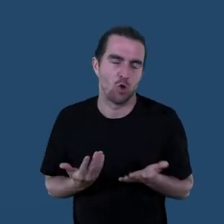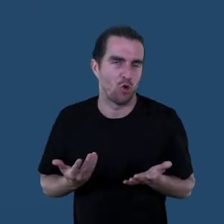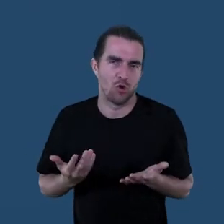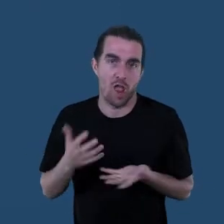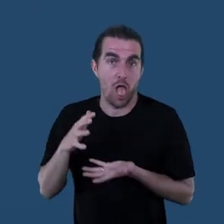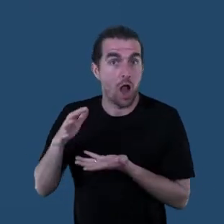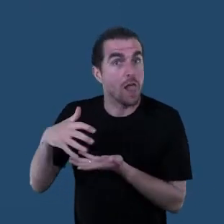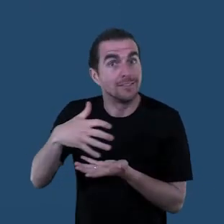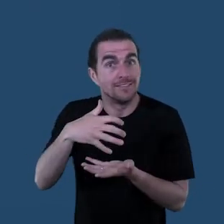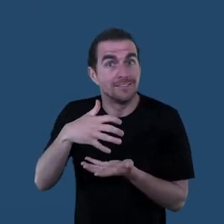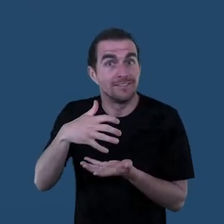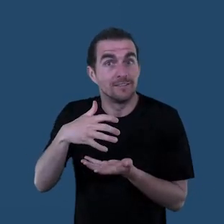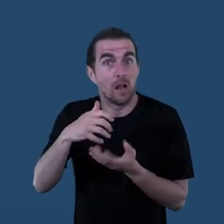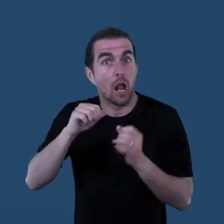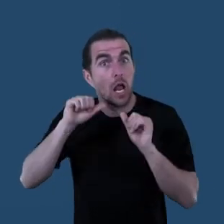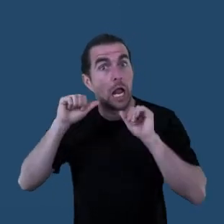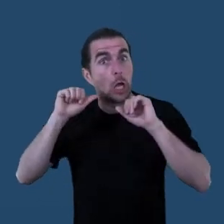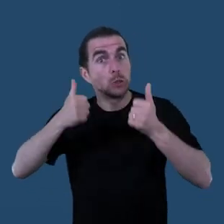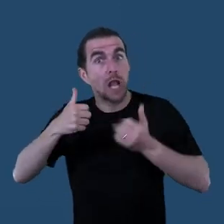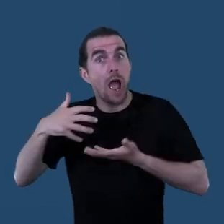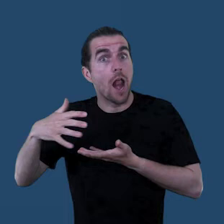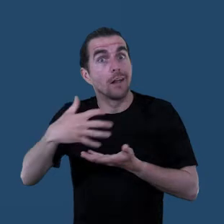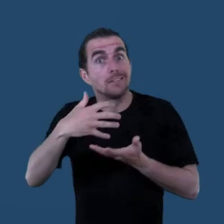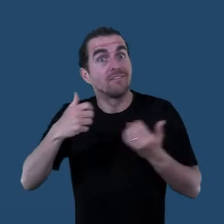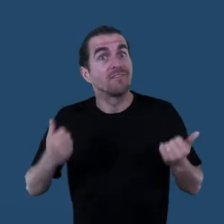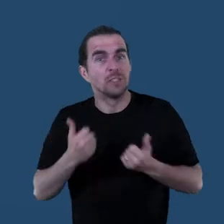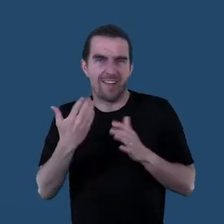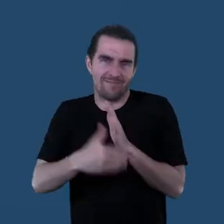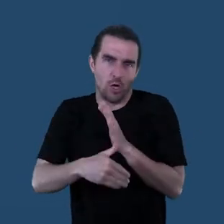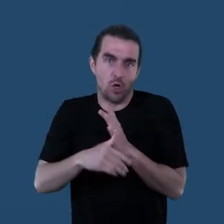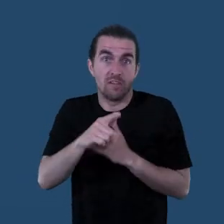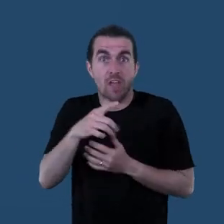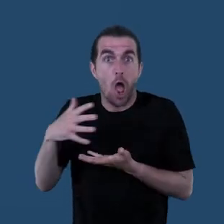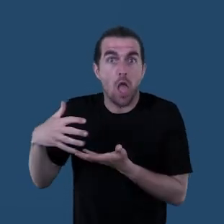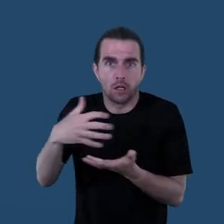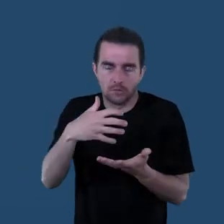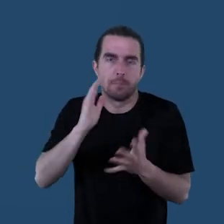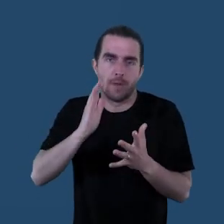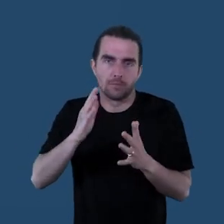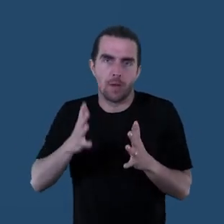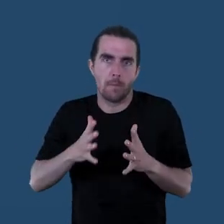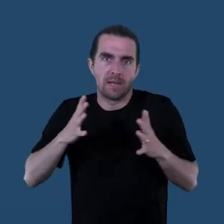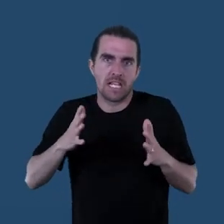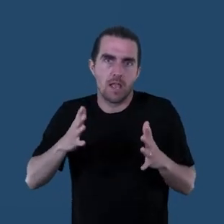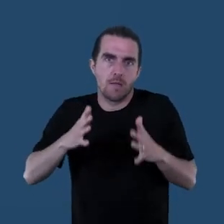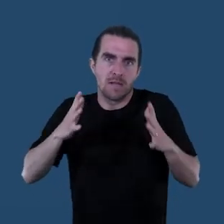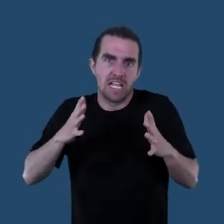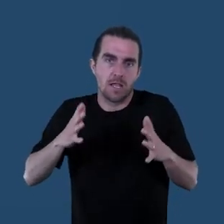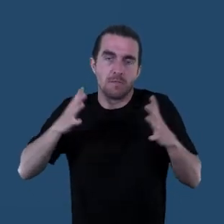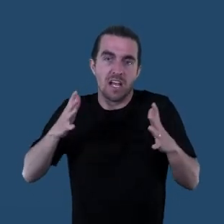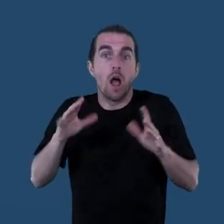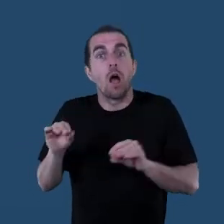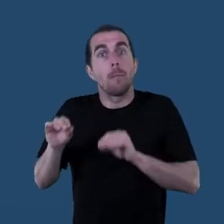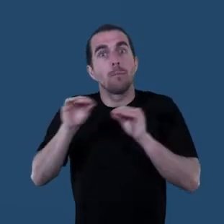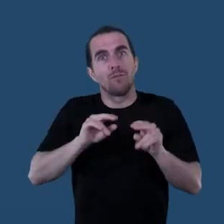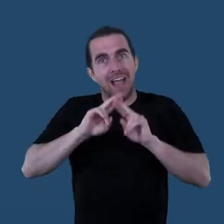Collections- No good collector ever does. Whatever it is you're collecting, you want to make that collection bigger. And then move house.